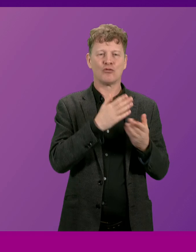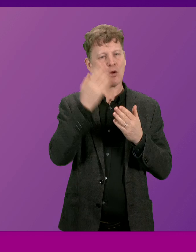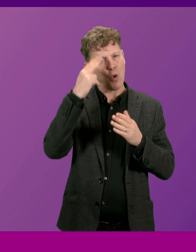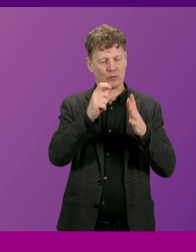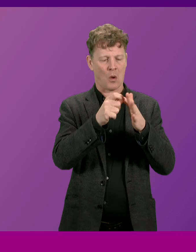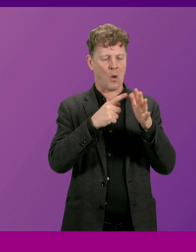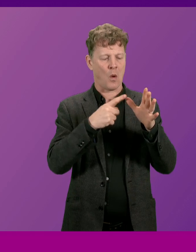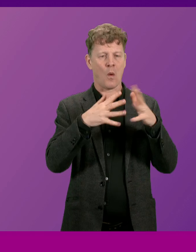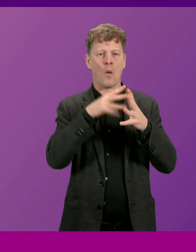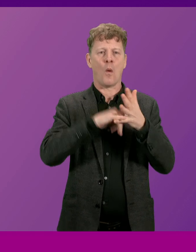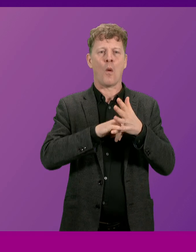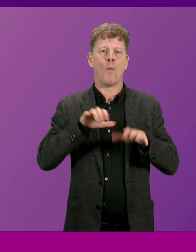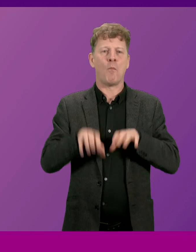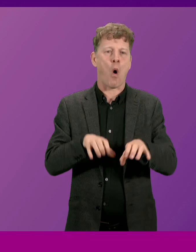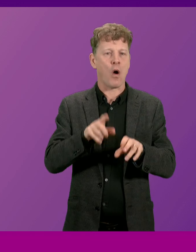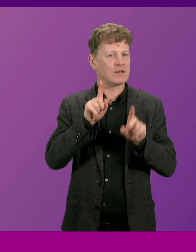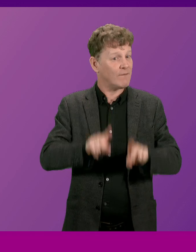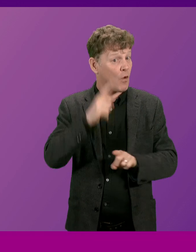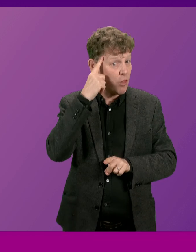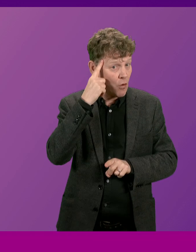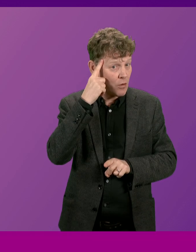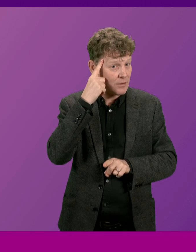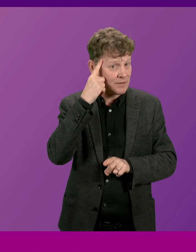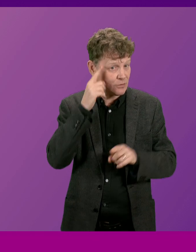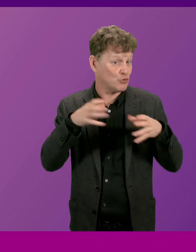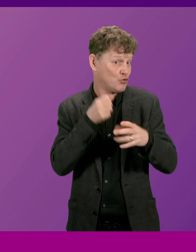trafficking group, to disrupt and target those who are involved in that trade. Many